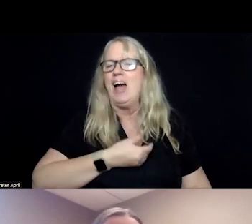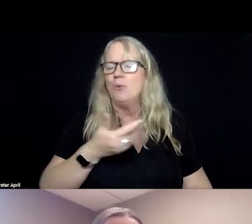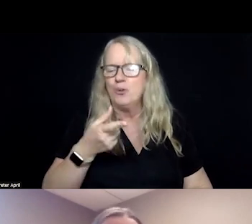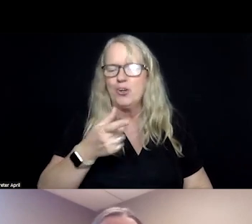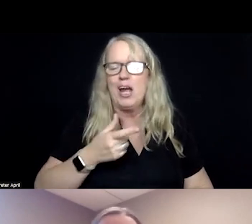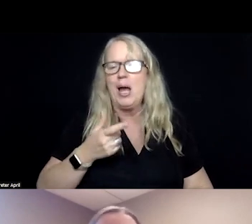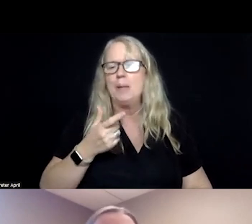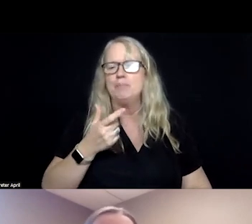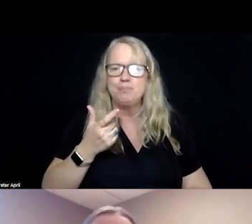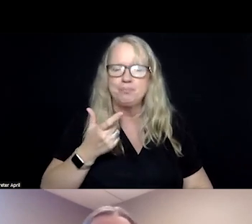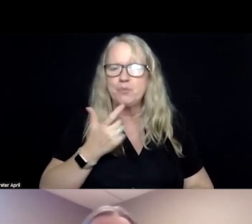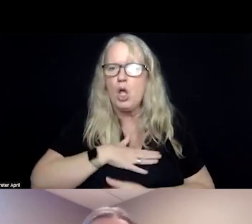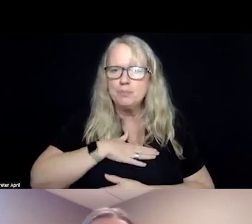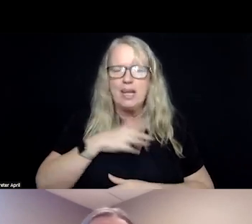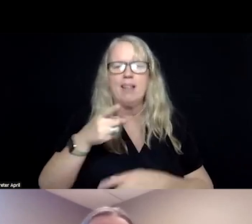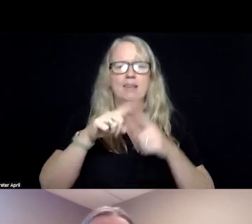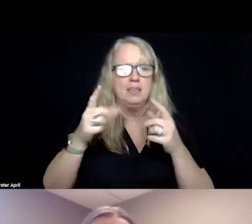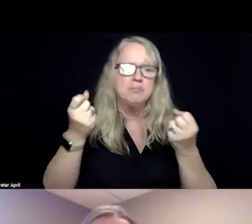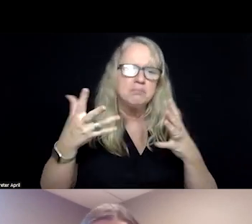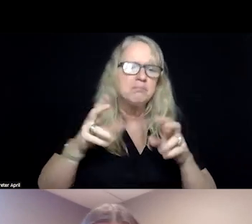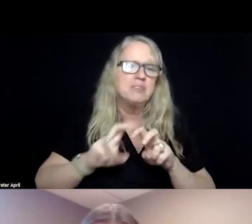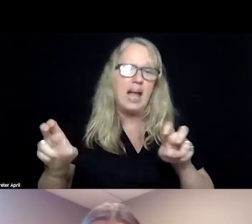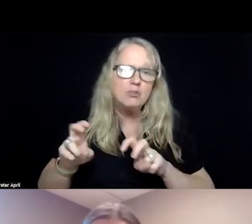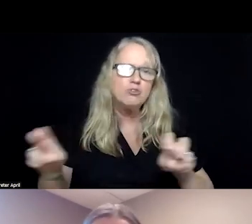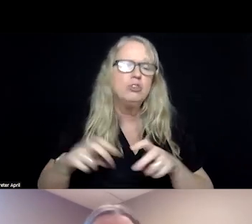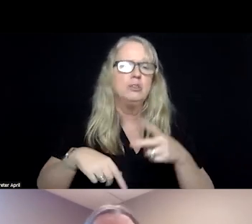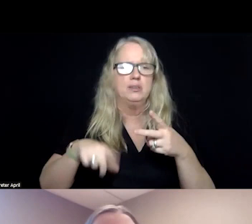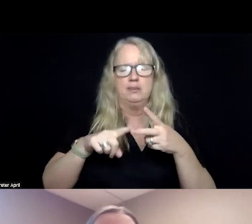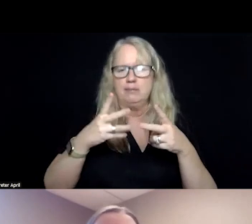CLOSED OFF. LOTS OF COACHES AND ITEMS.